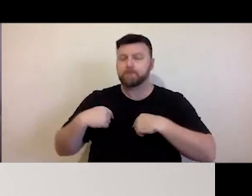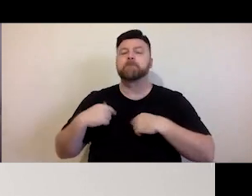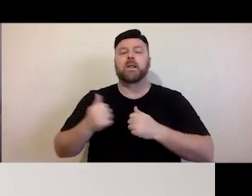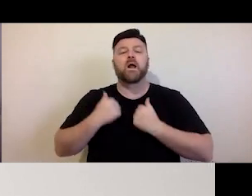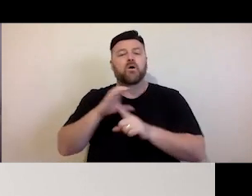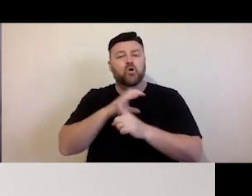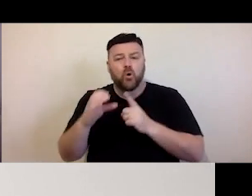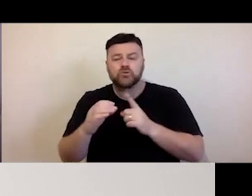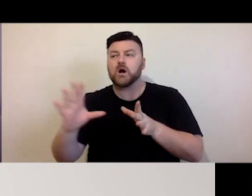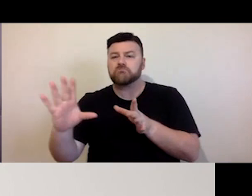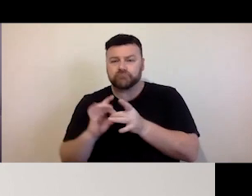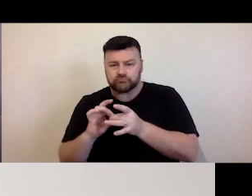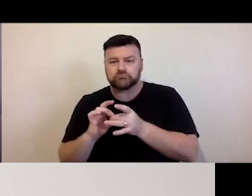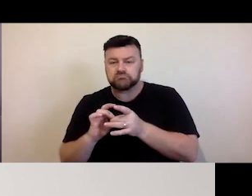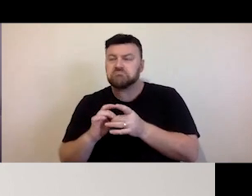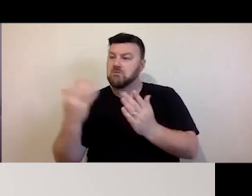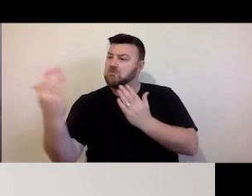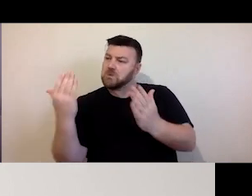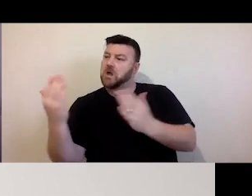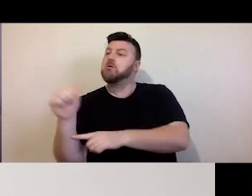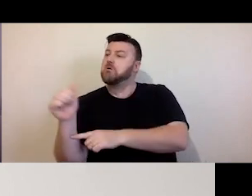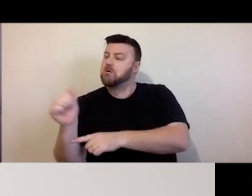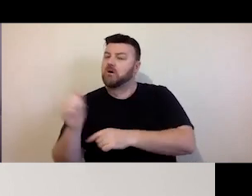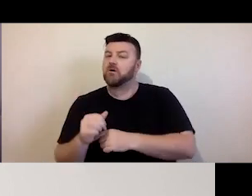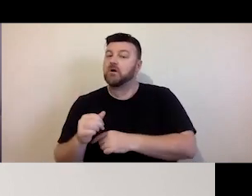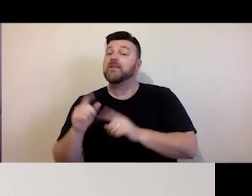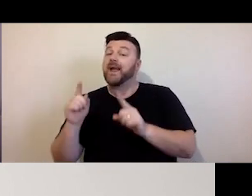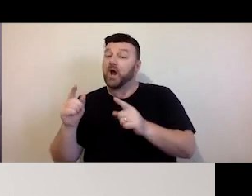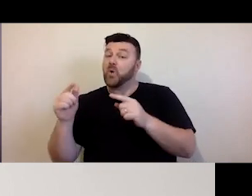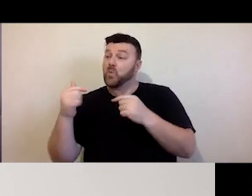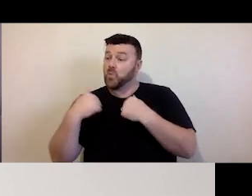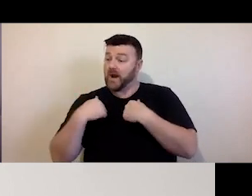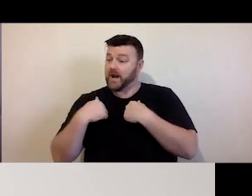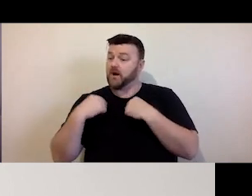And we were able to relate how our peoples carried thousands of years